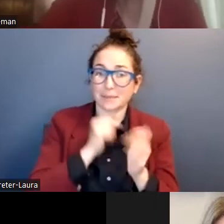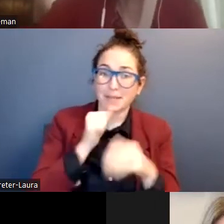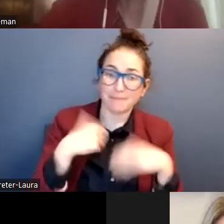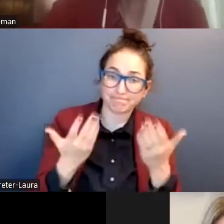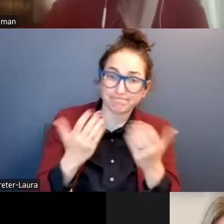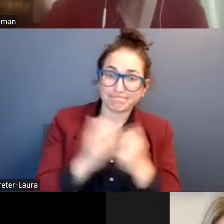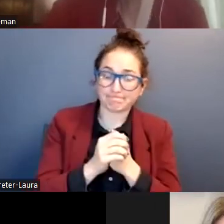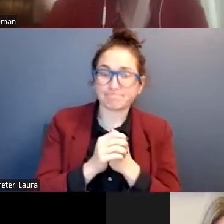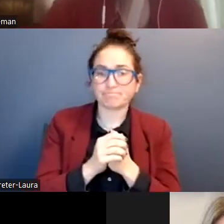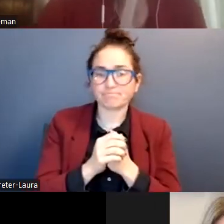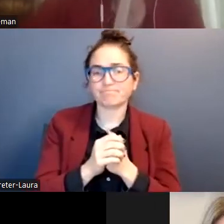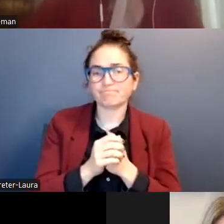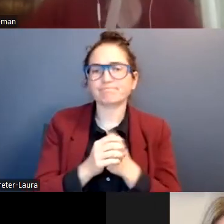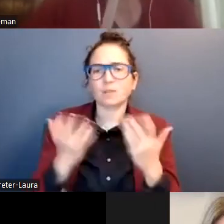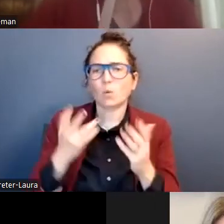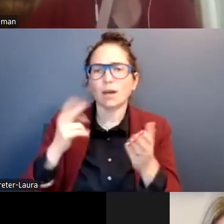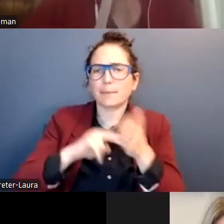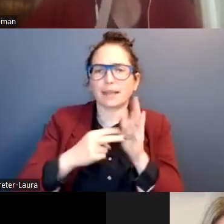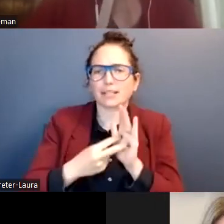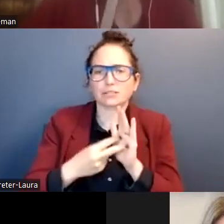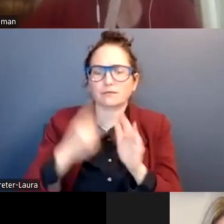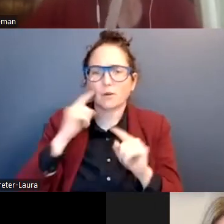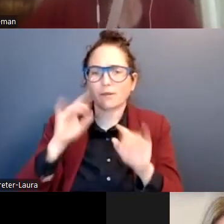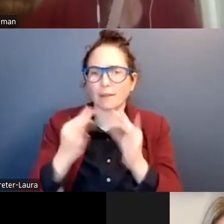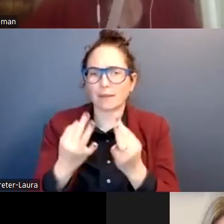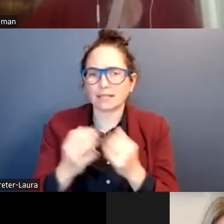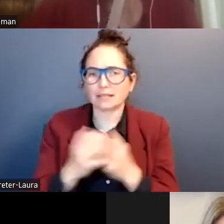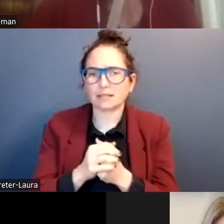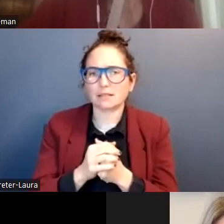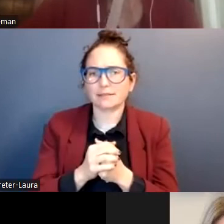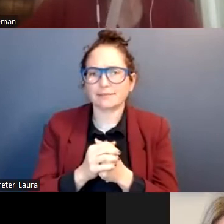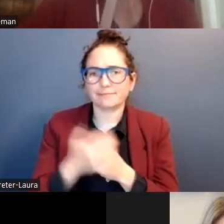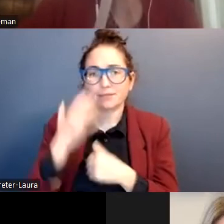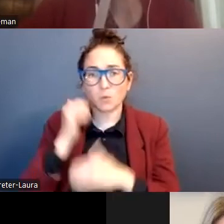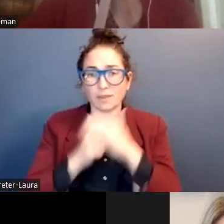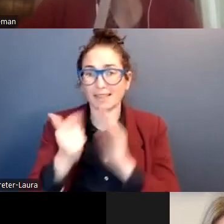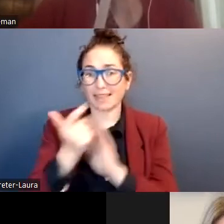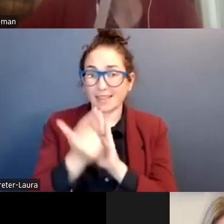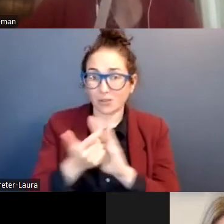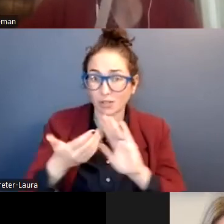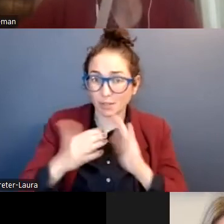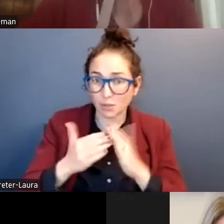then what are the implications of this for the family, within the legal community and within the medical system, and we've